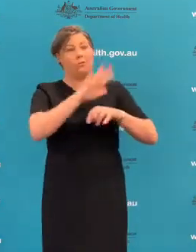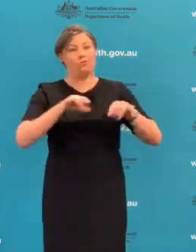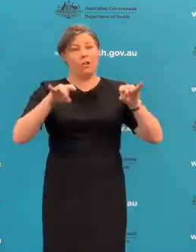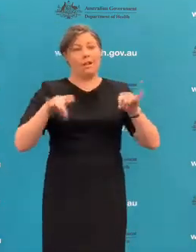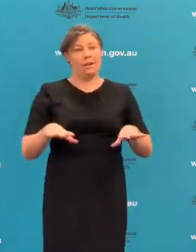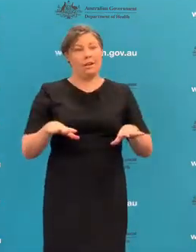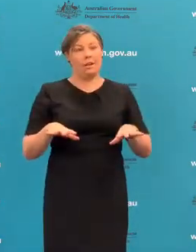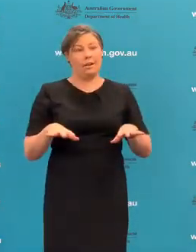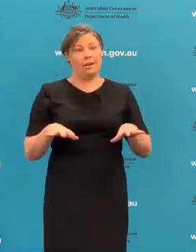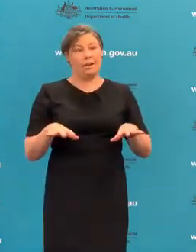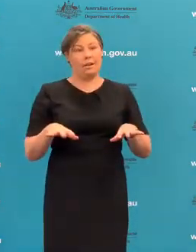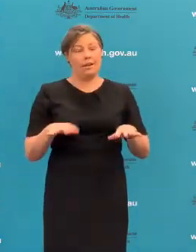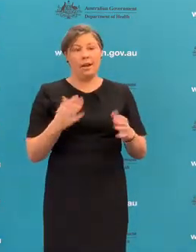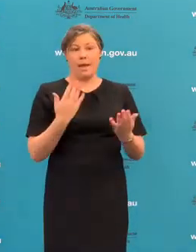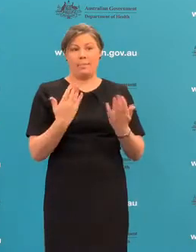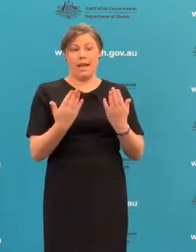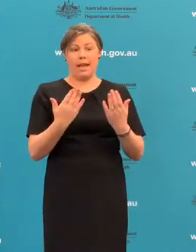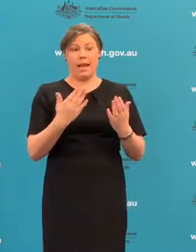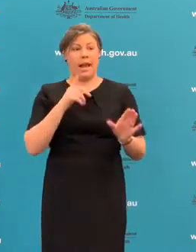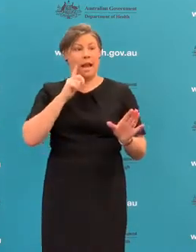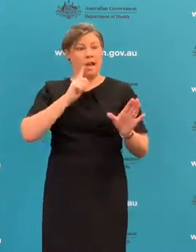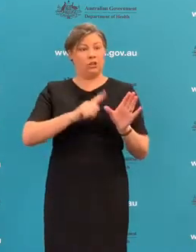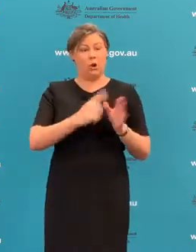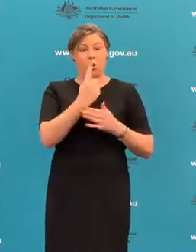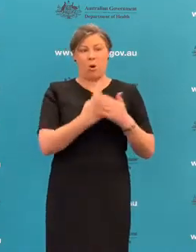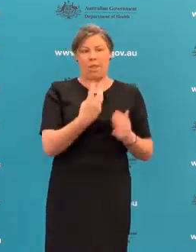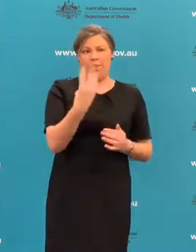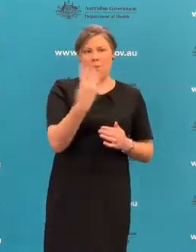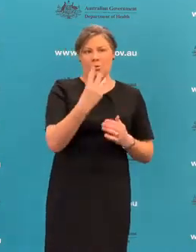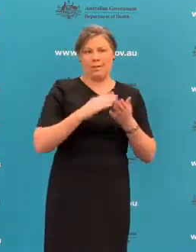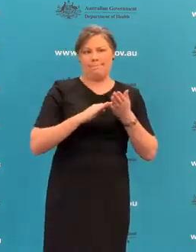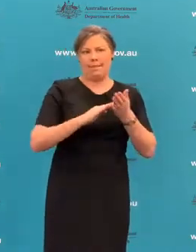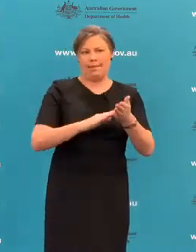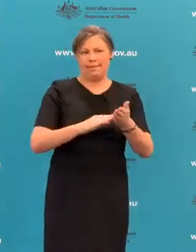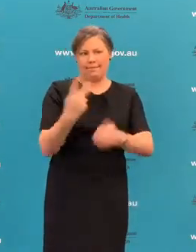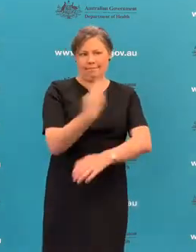to just over 13 million doses last year. In part the low transmission